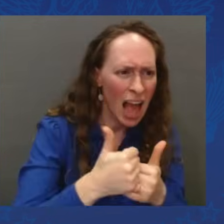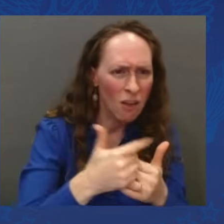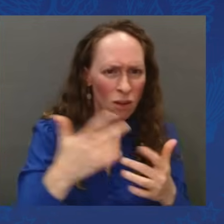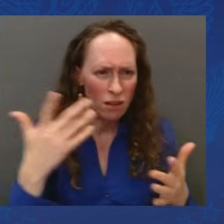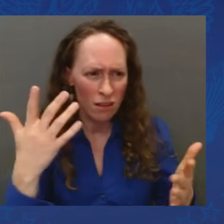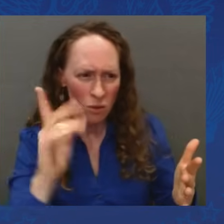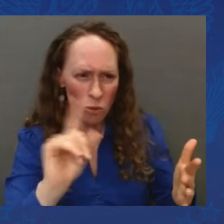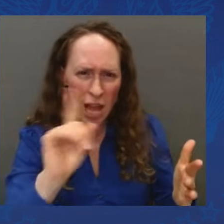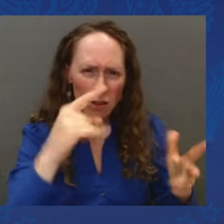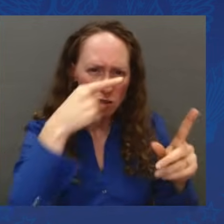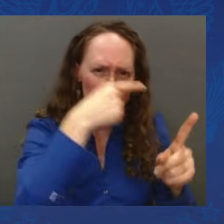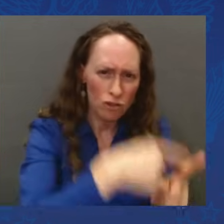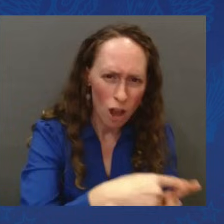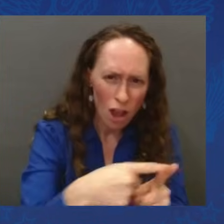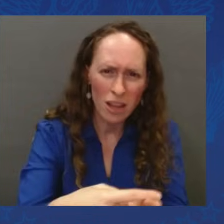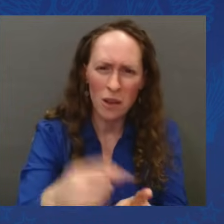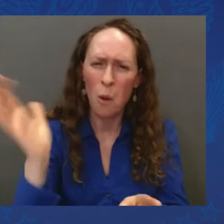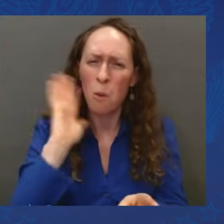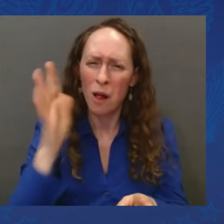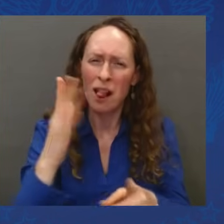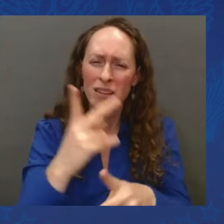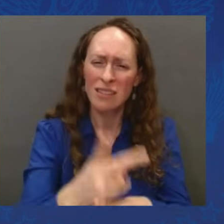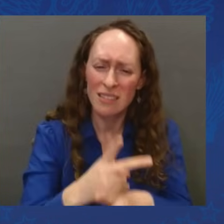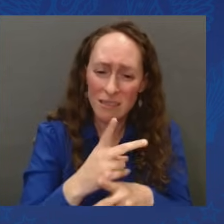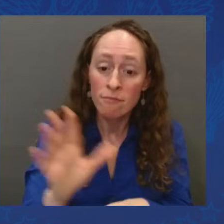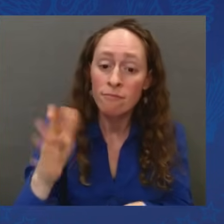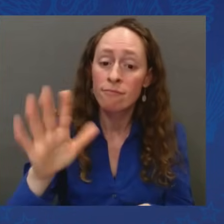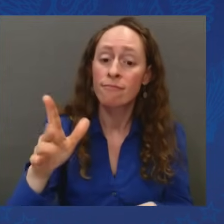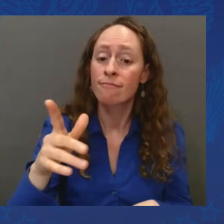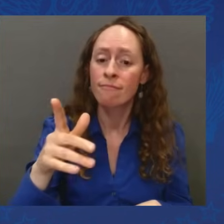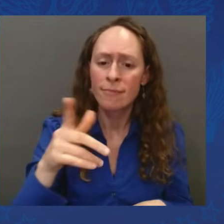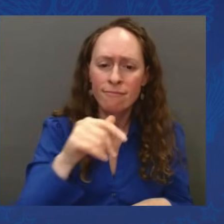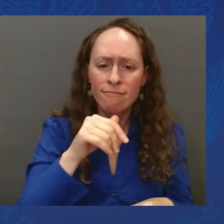and, you know, pulling people aside and shooting people indiscriminately.